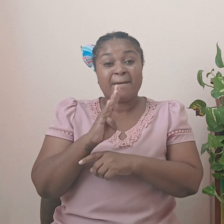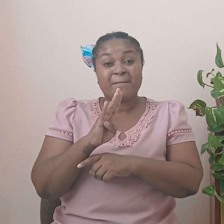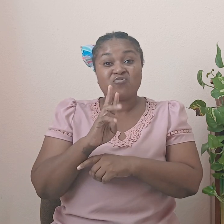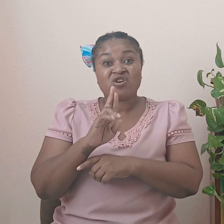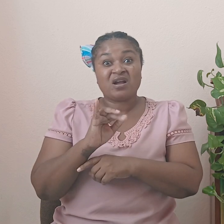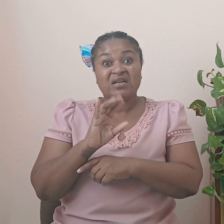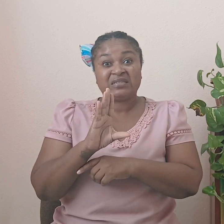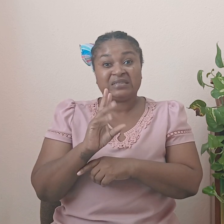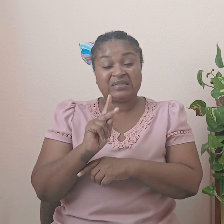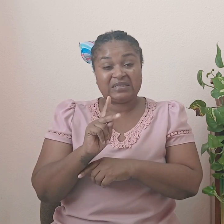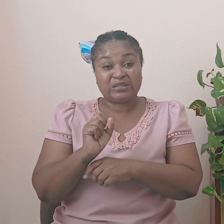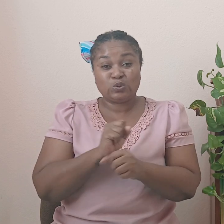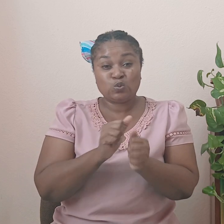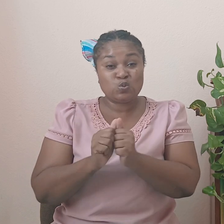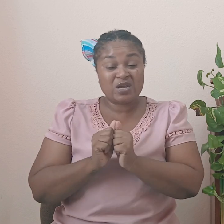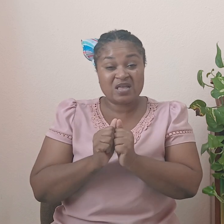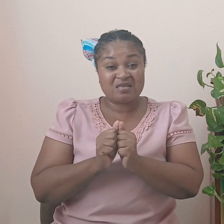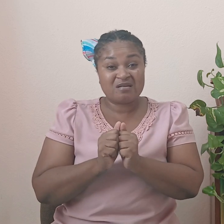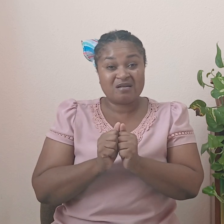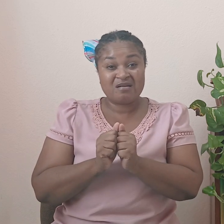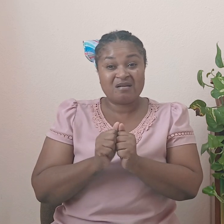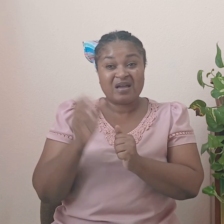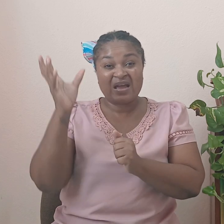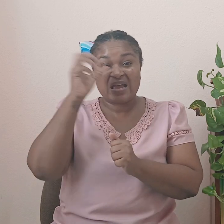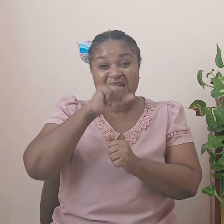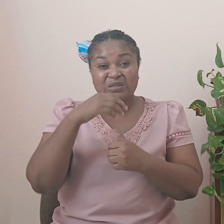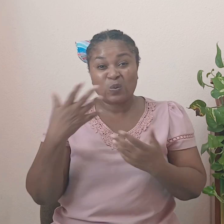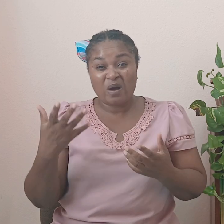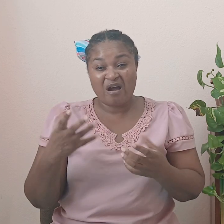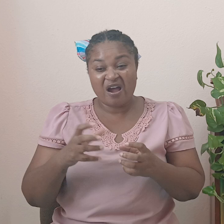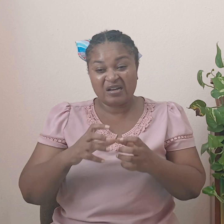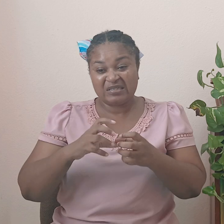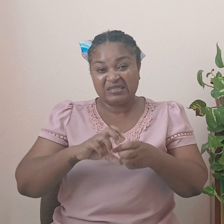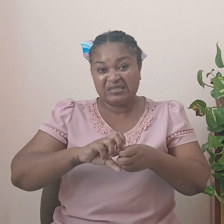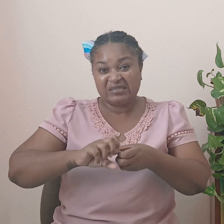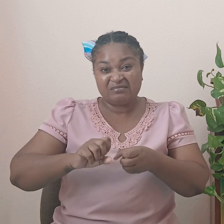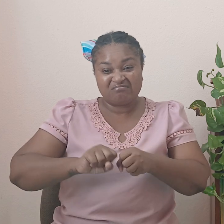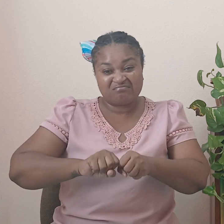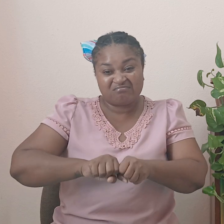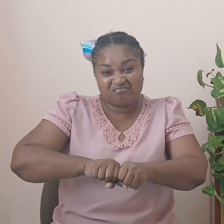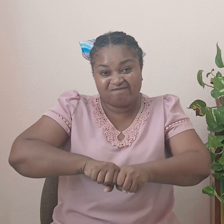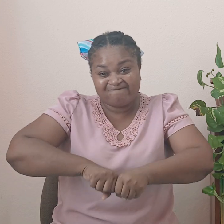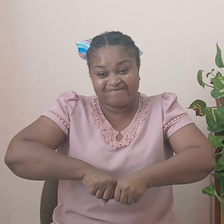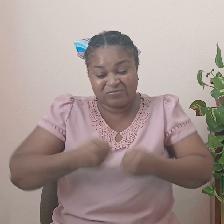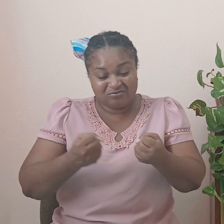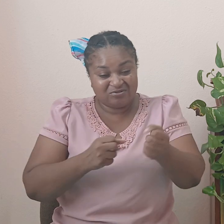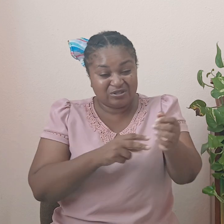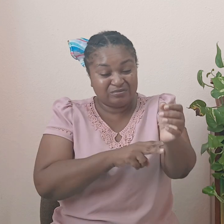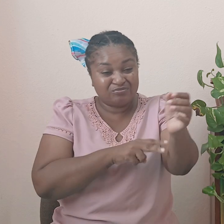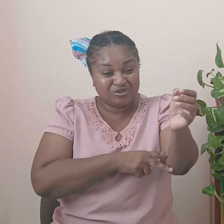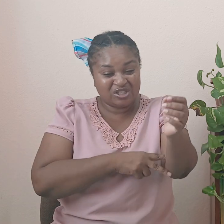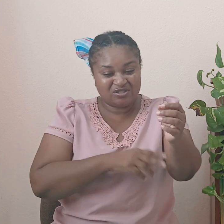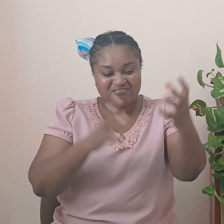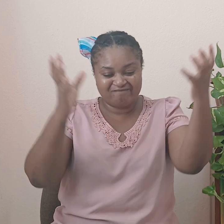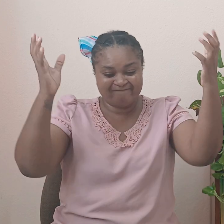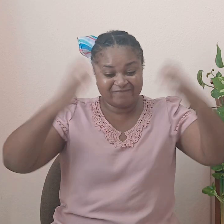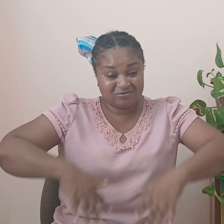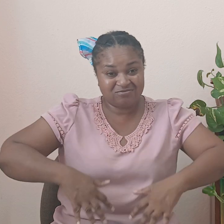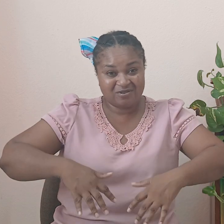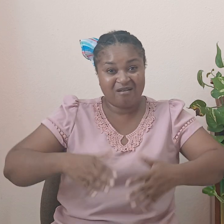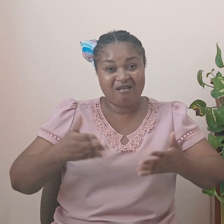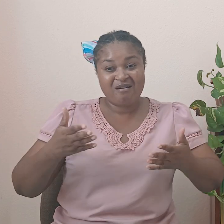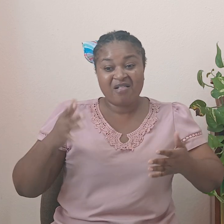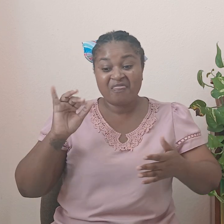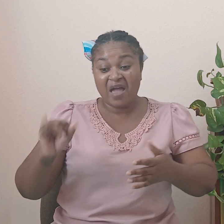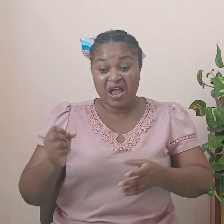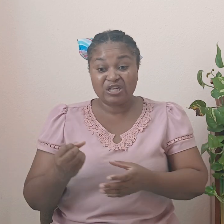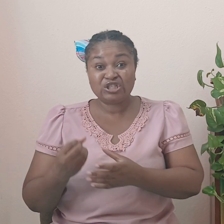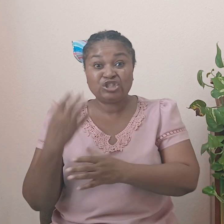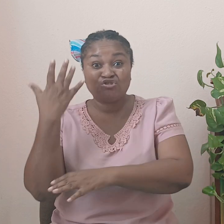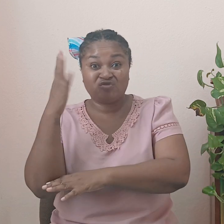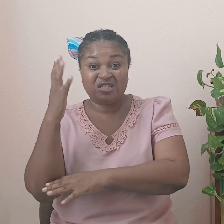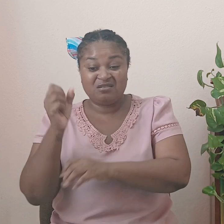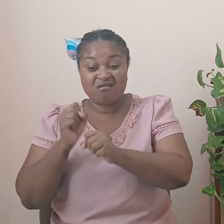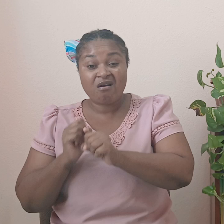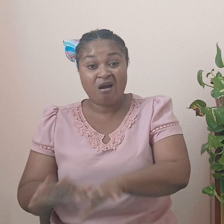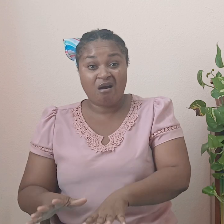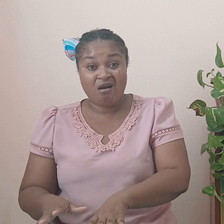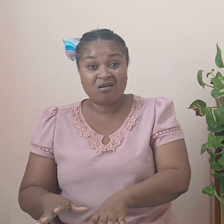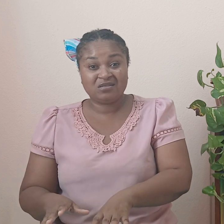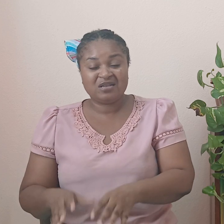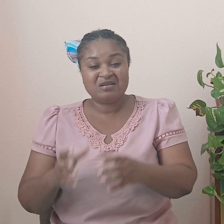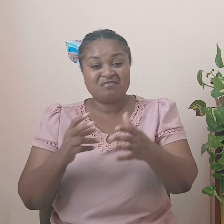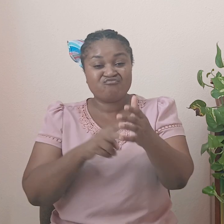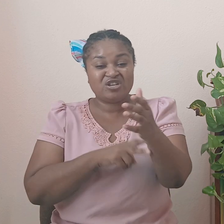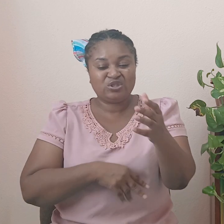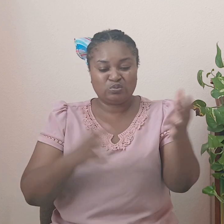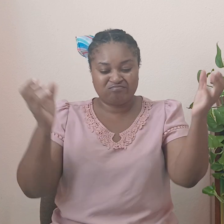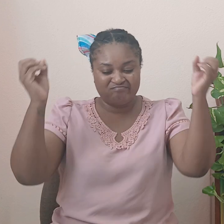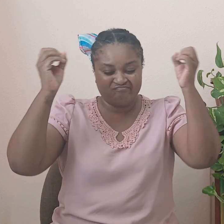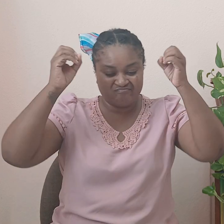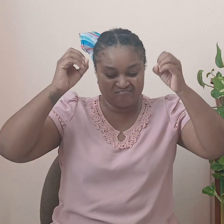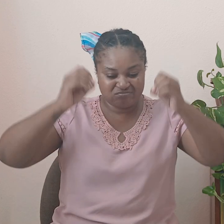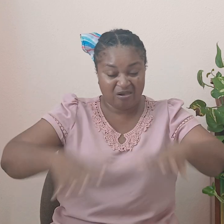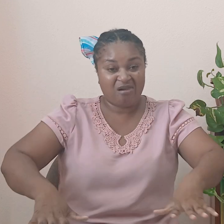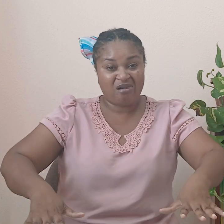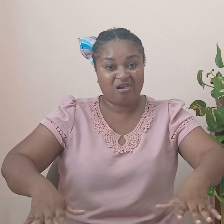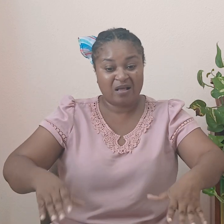eventually tearing the solid bridge and letting it fall to the rocky cliffs below. So, the bridge